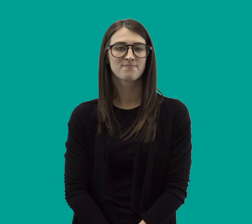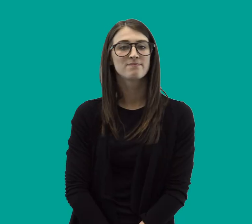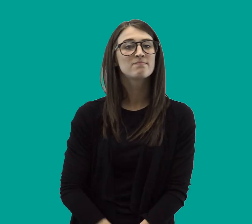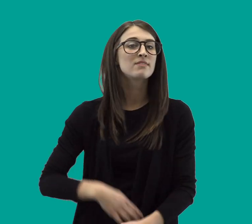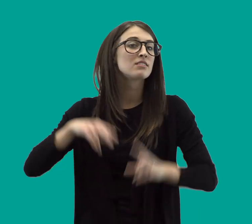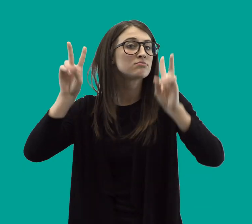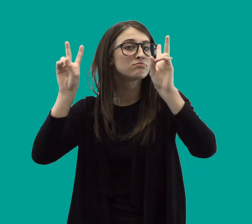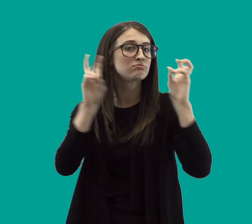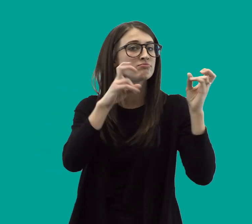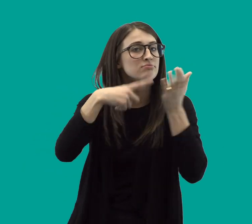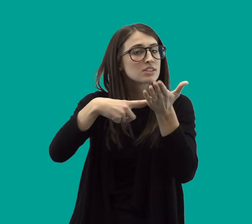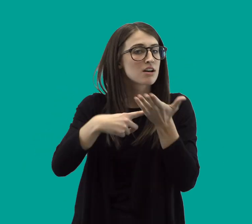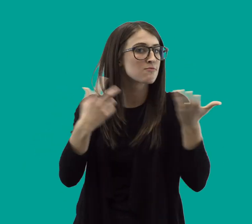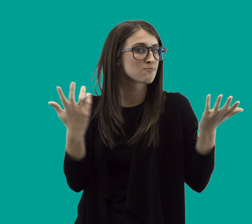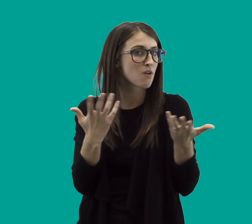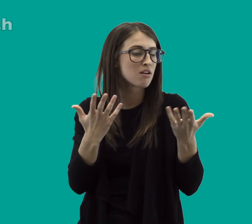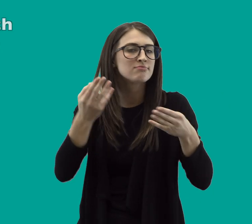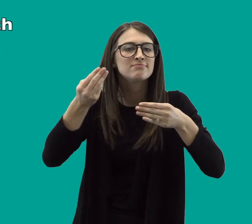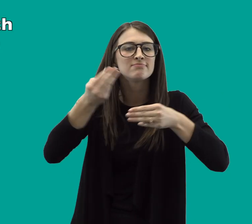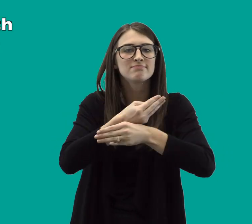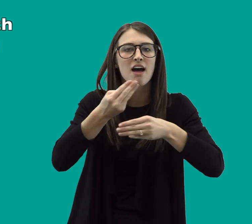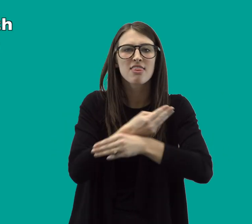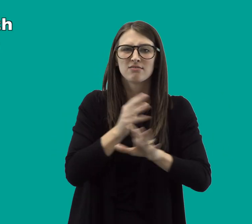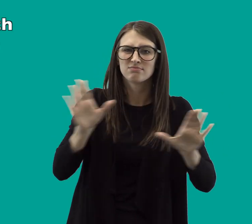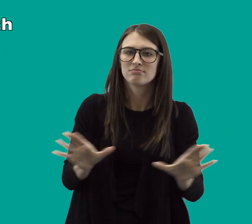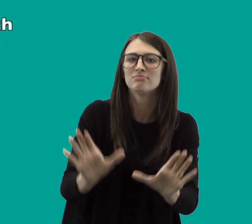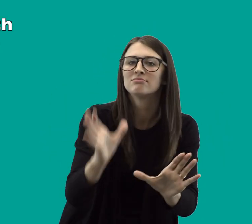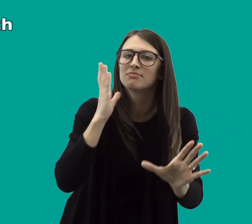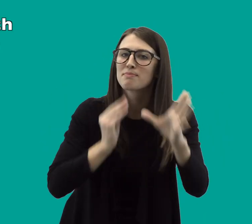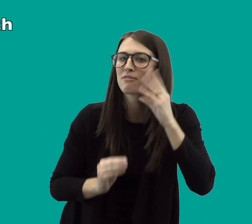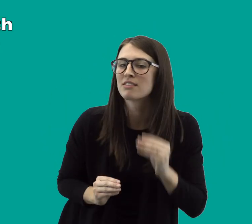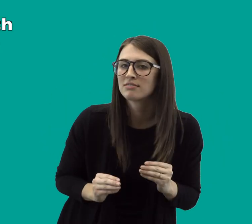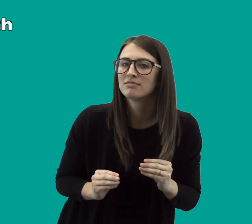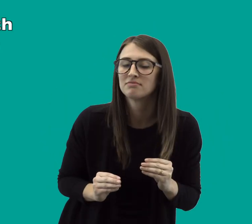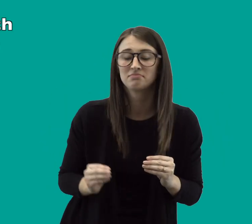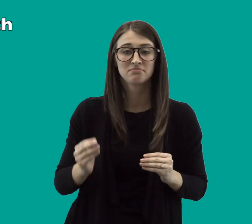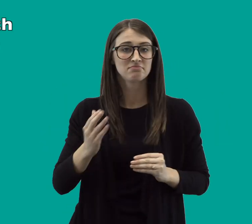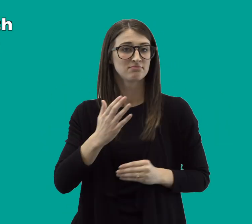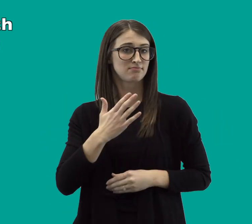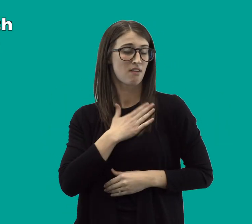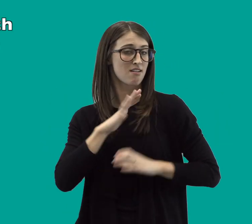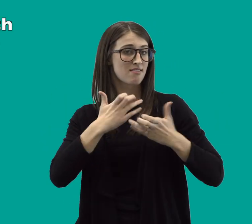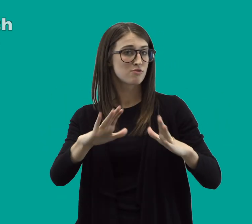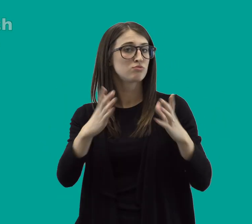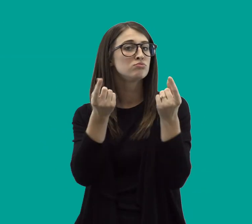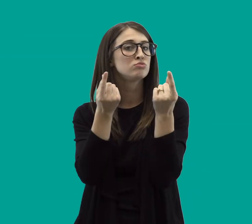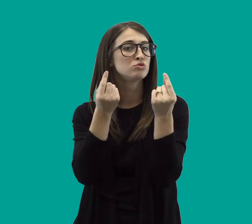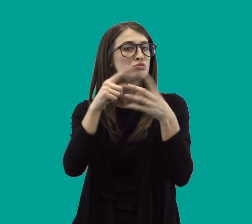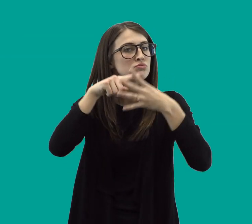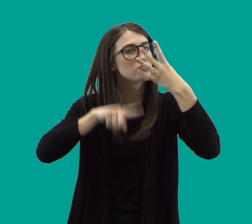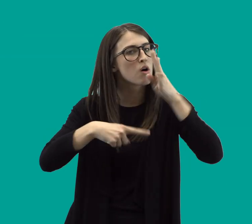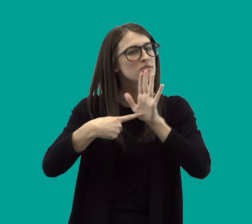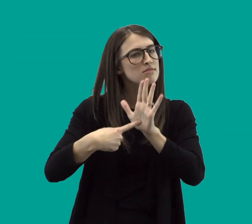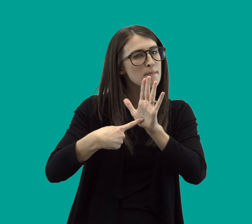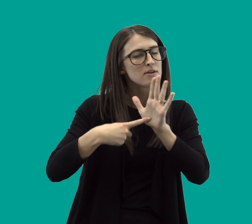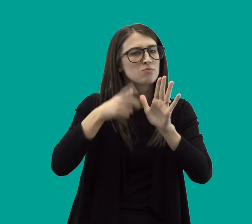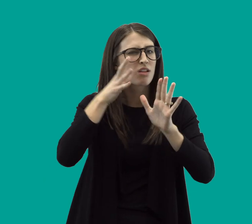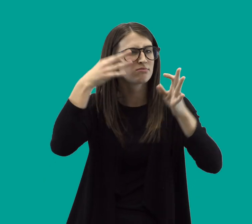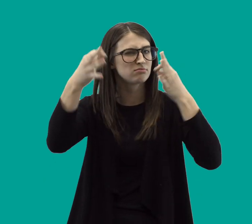The topic I'm going to discuss is concrete math experiences in my classroom. I have four examples that I will explain